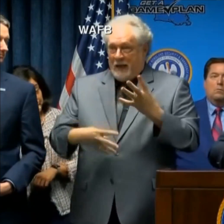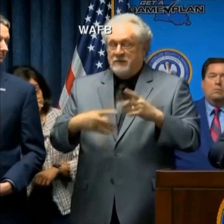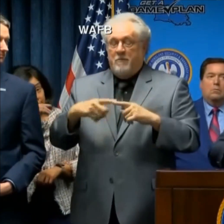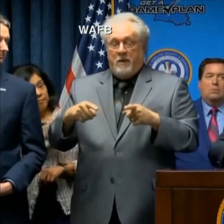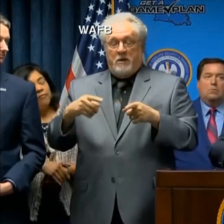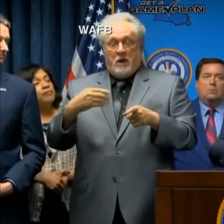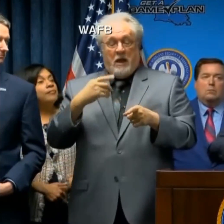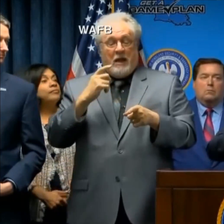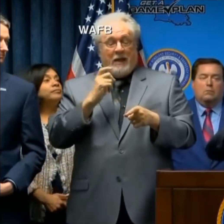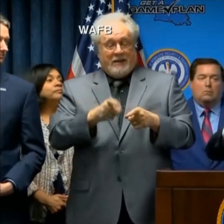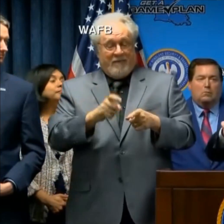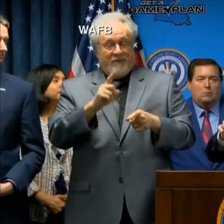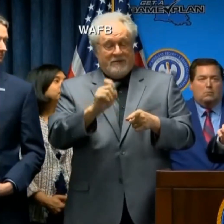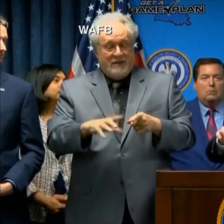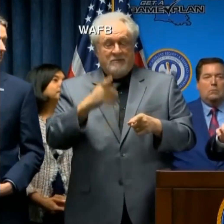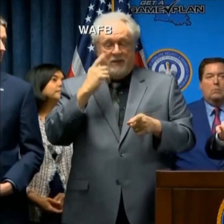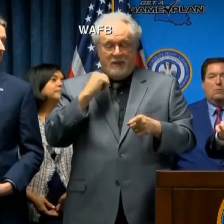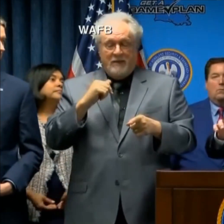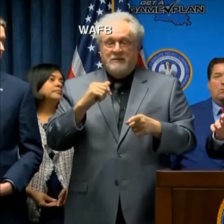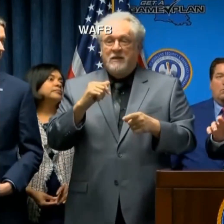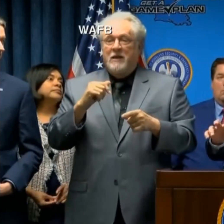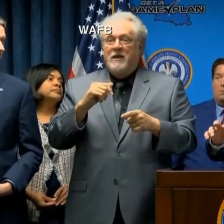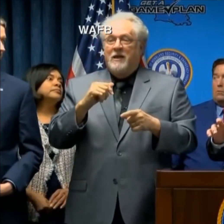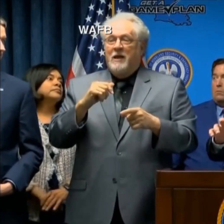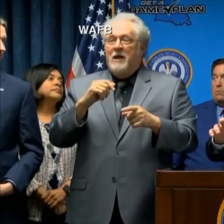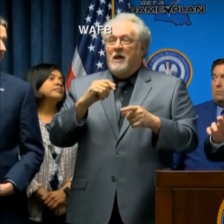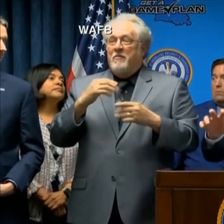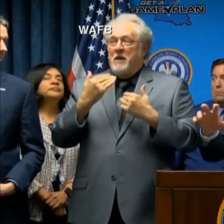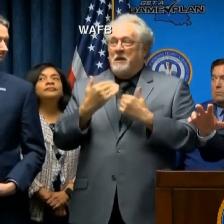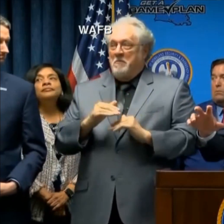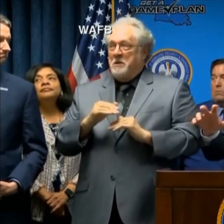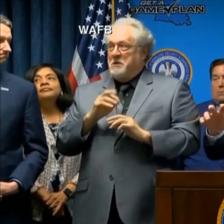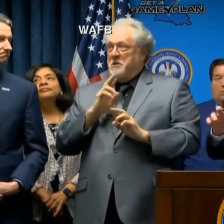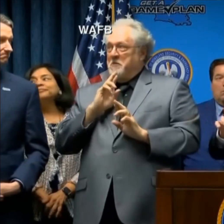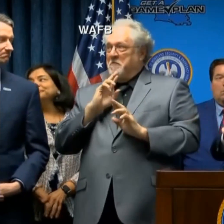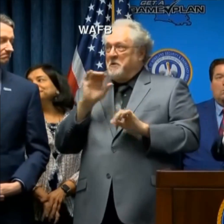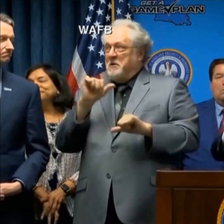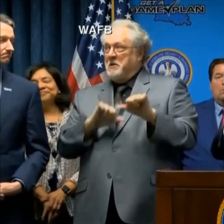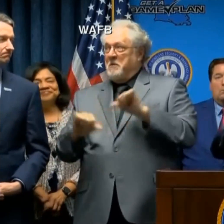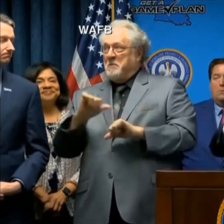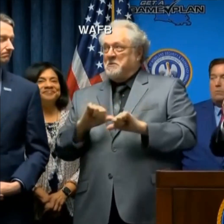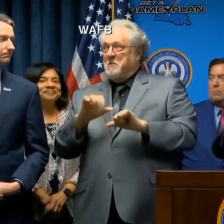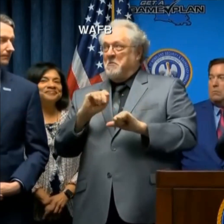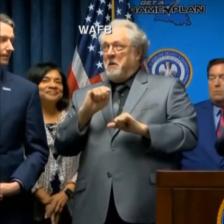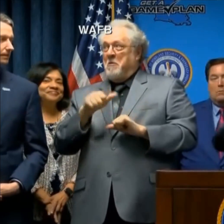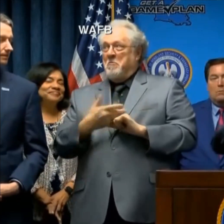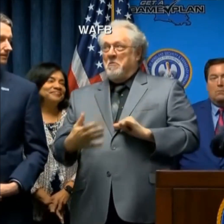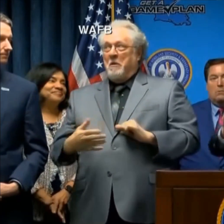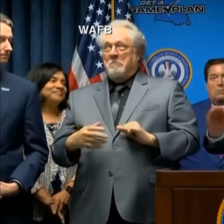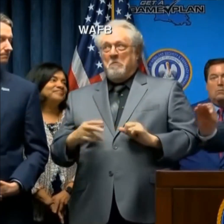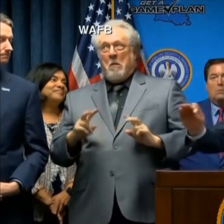because of the limited reactive agents and other things then then those Wells